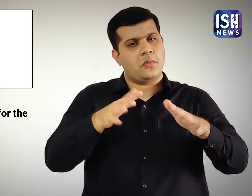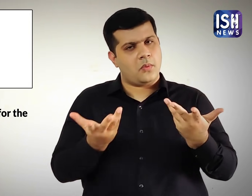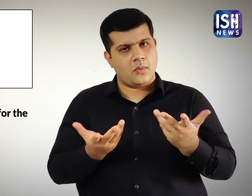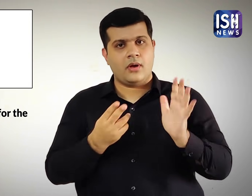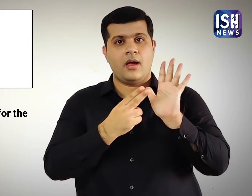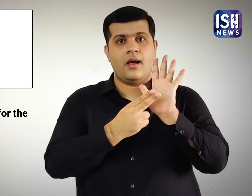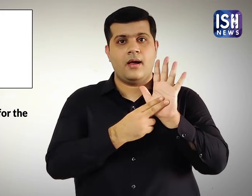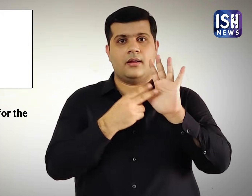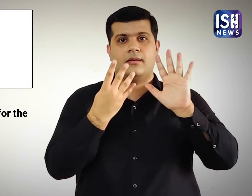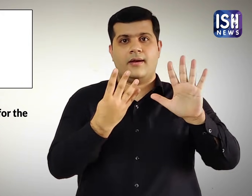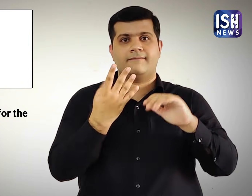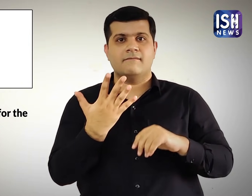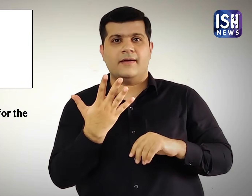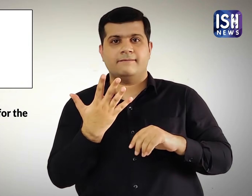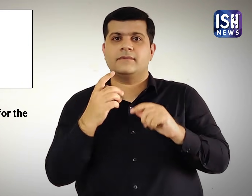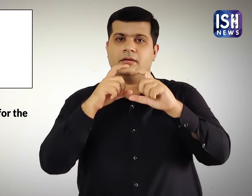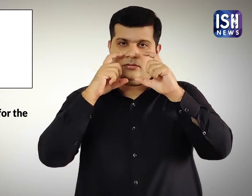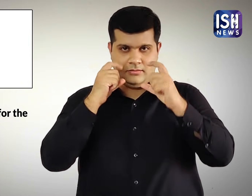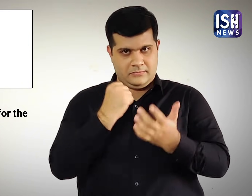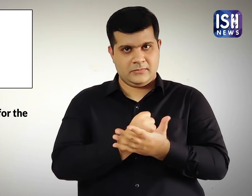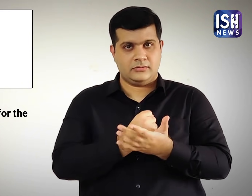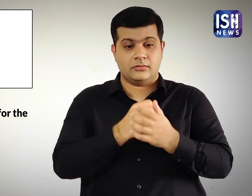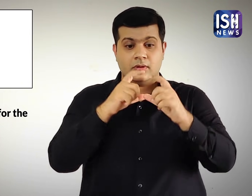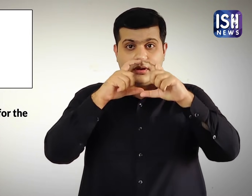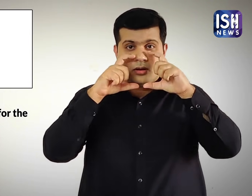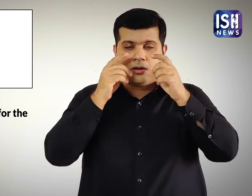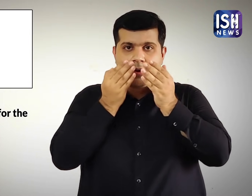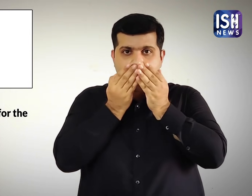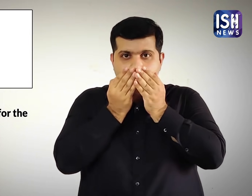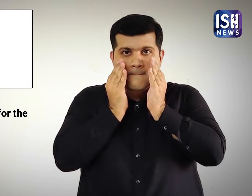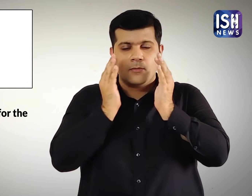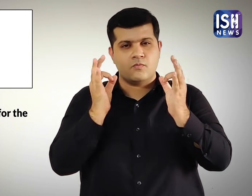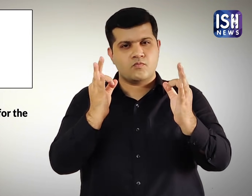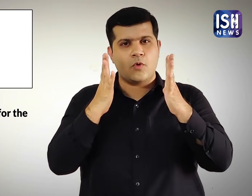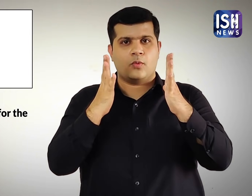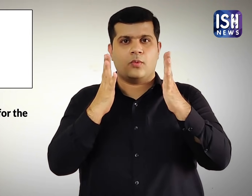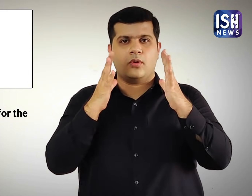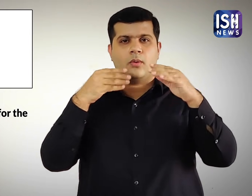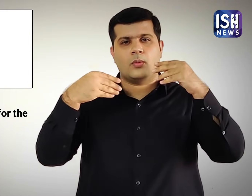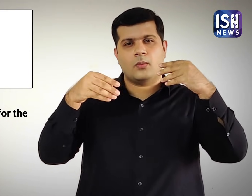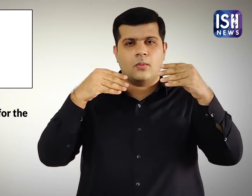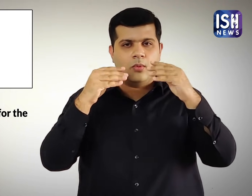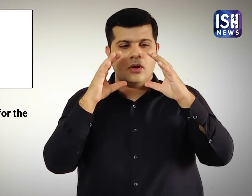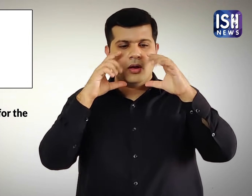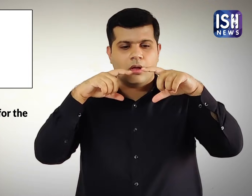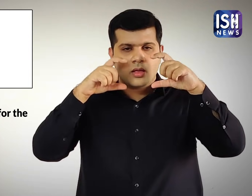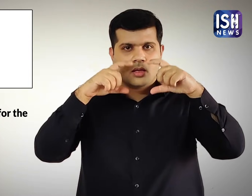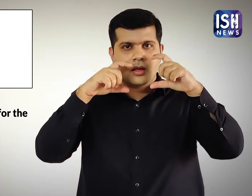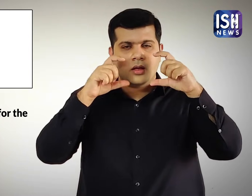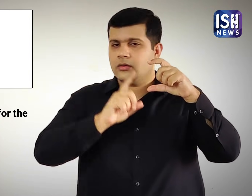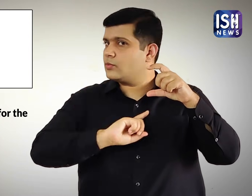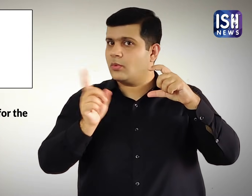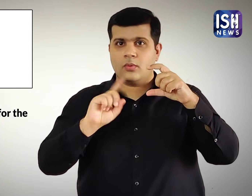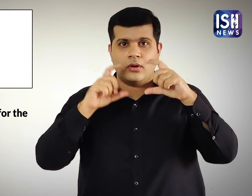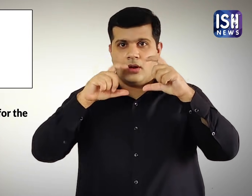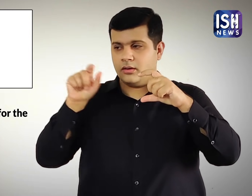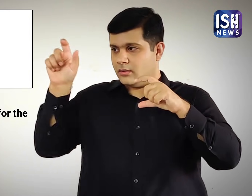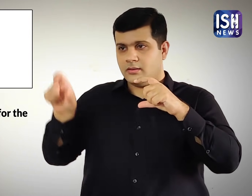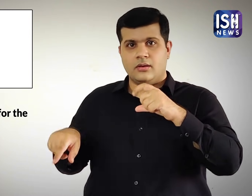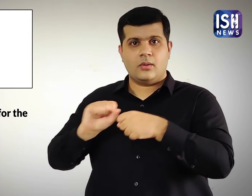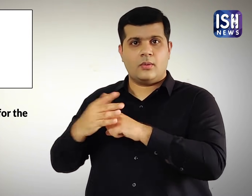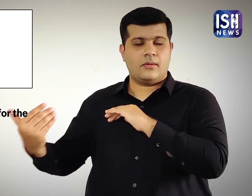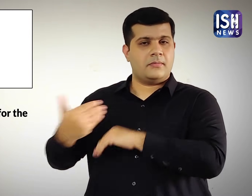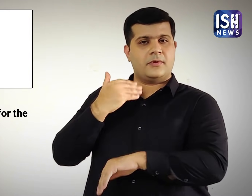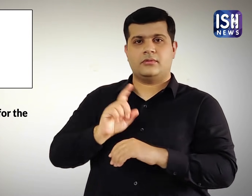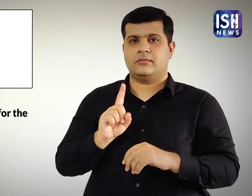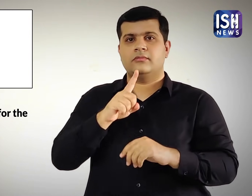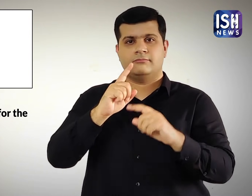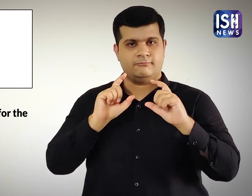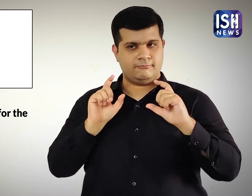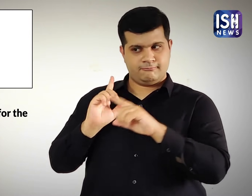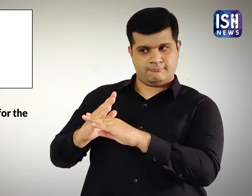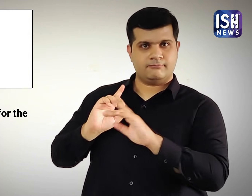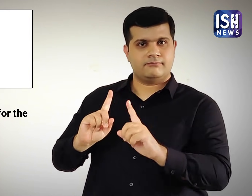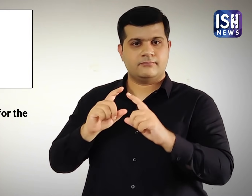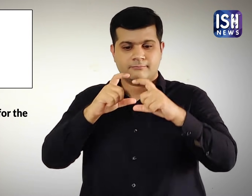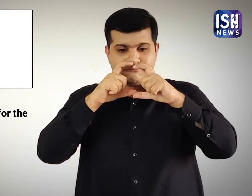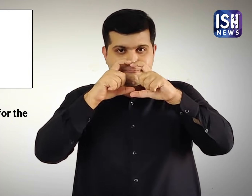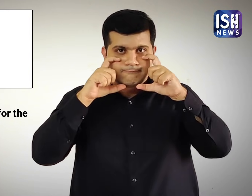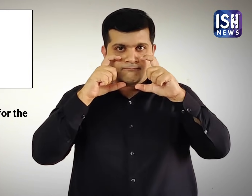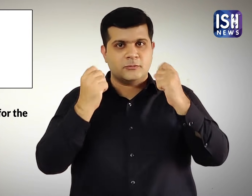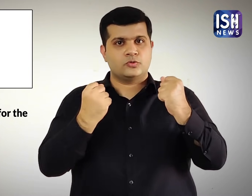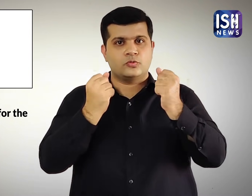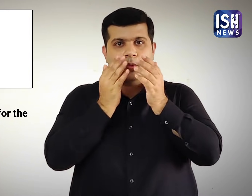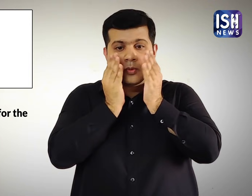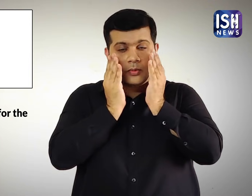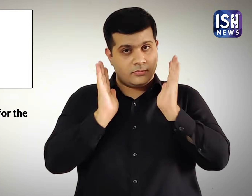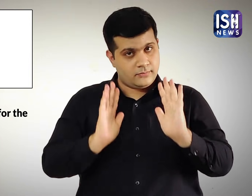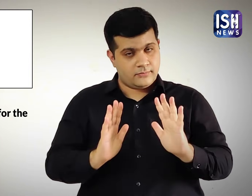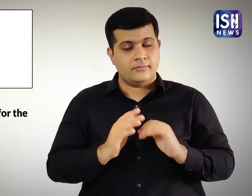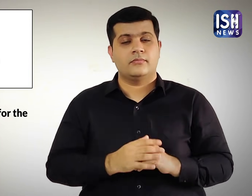or N95 mask which covers both mouth, nose and is well fitted to the face to protect against the virus.